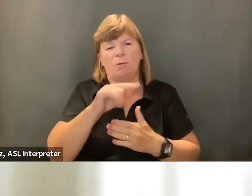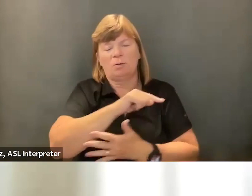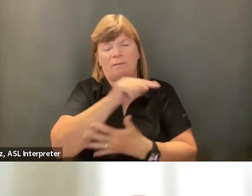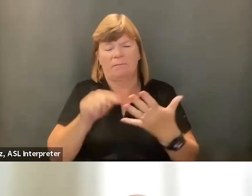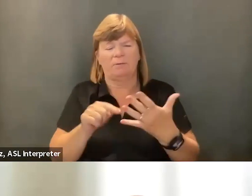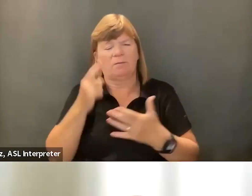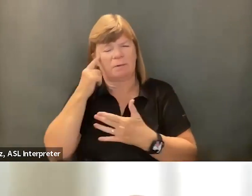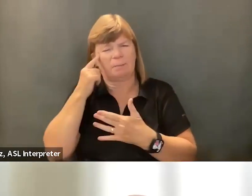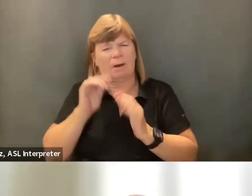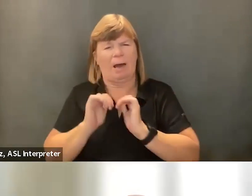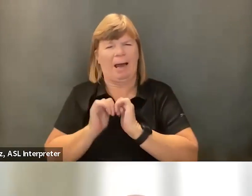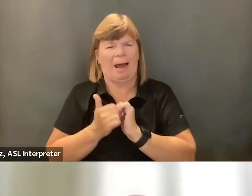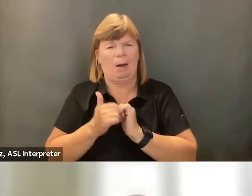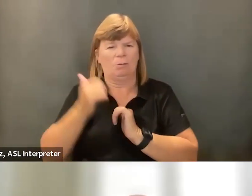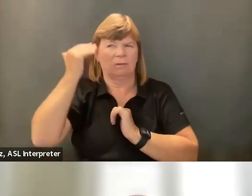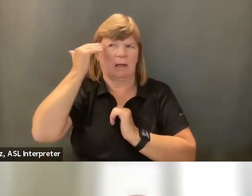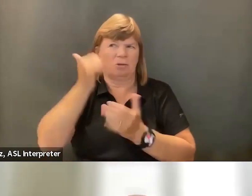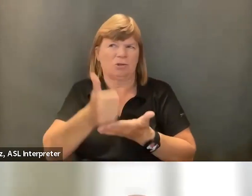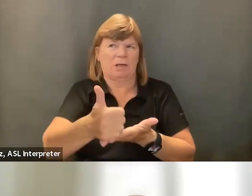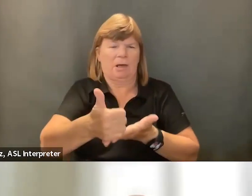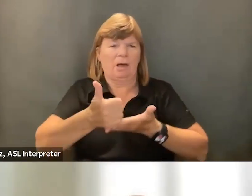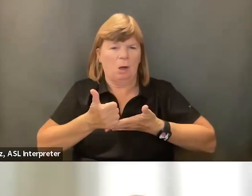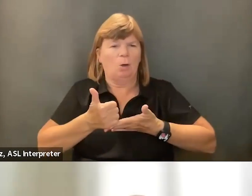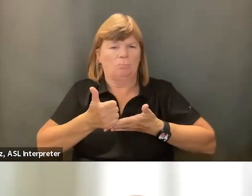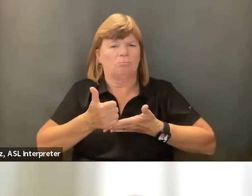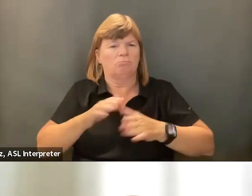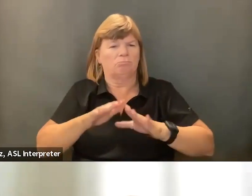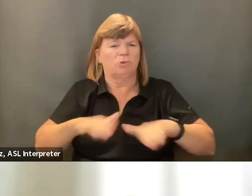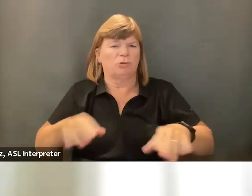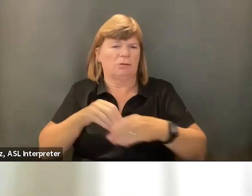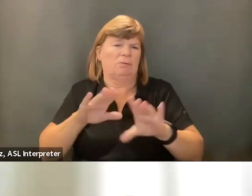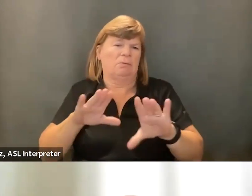terms of how does knowledge help the children children in the classroom I encourage people